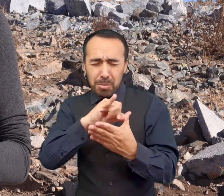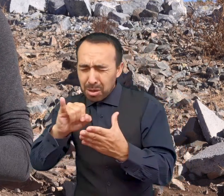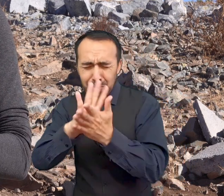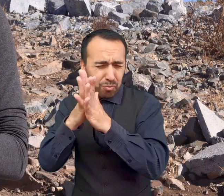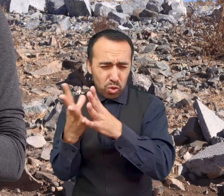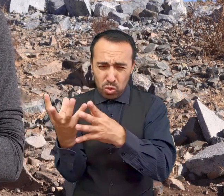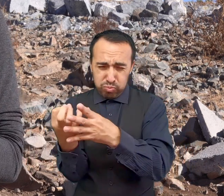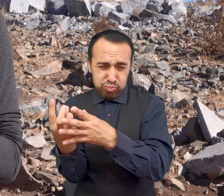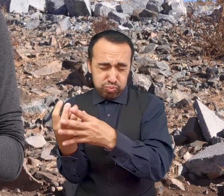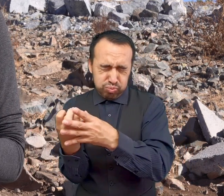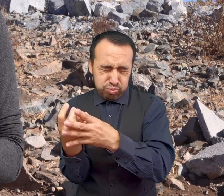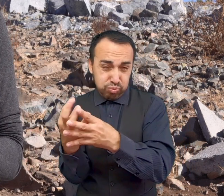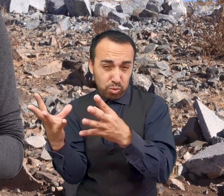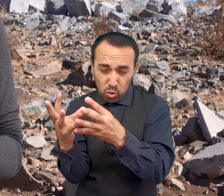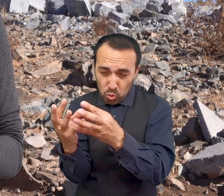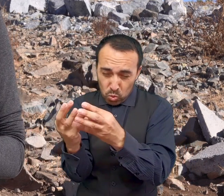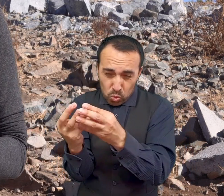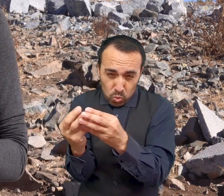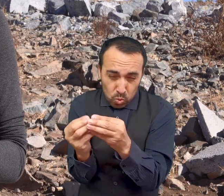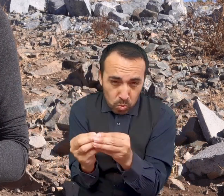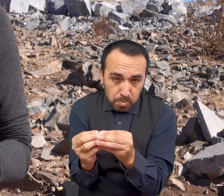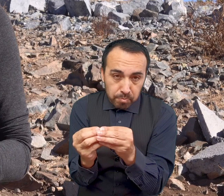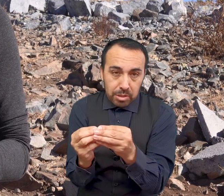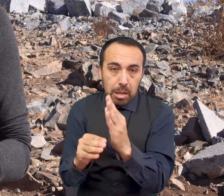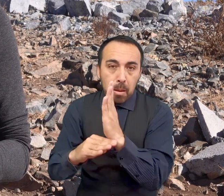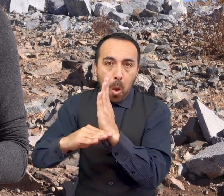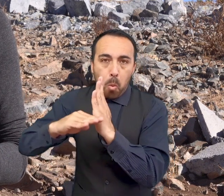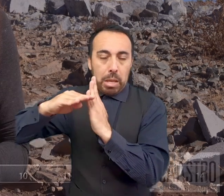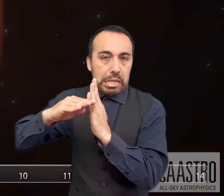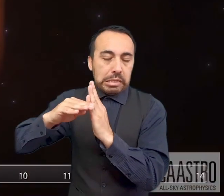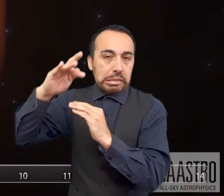What happens next depends on the mass of the star.